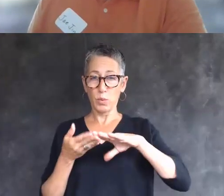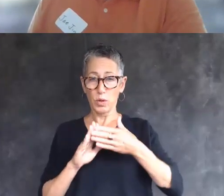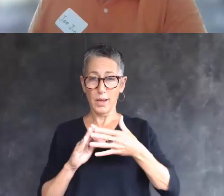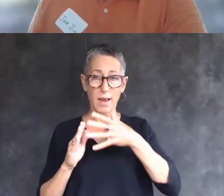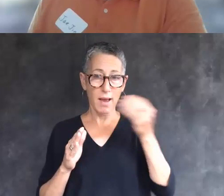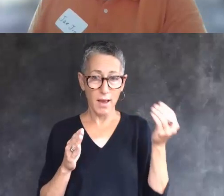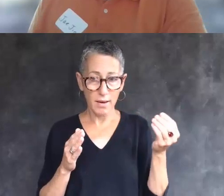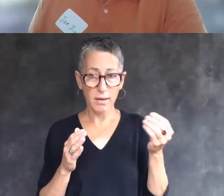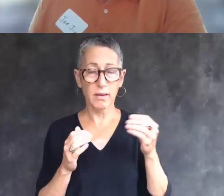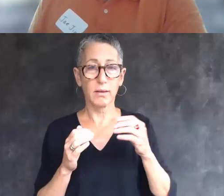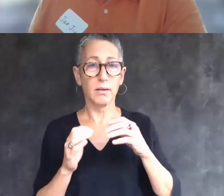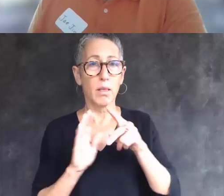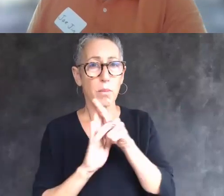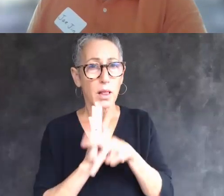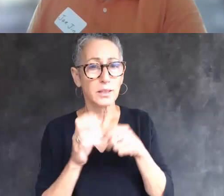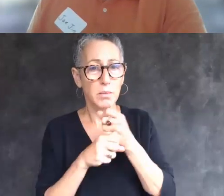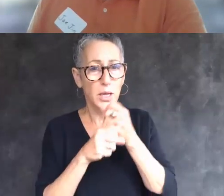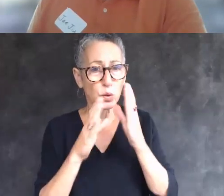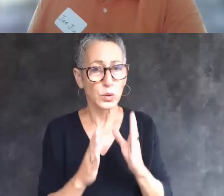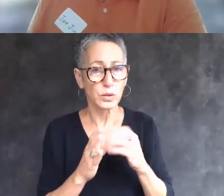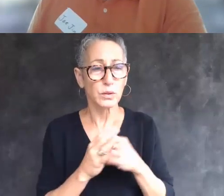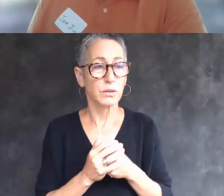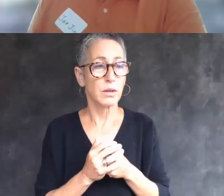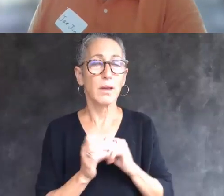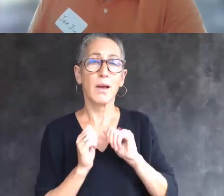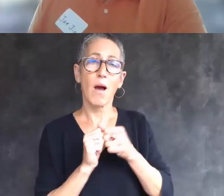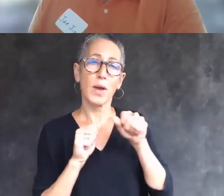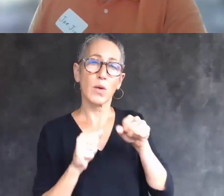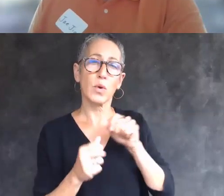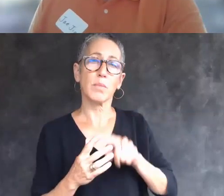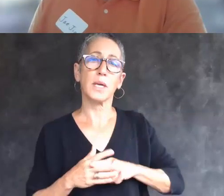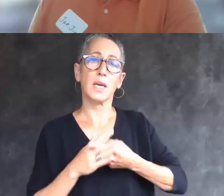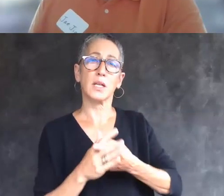policymakers and things to start addressing some of these barriers